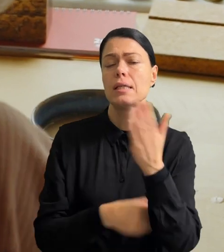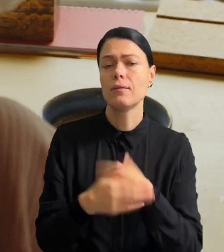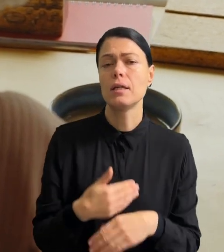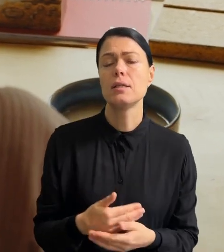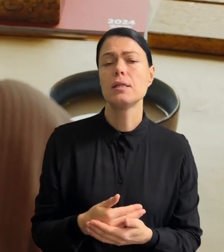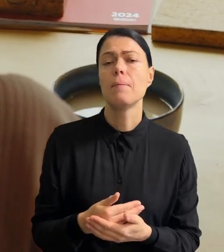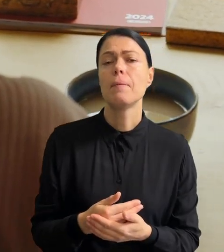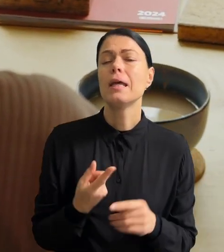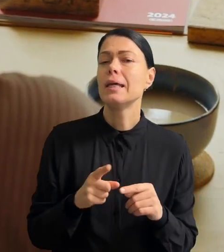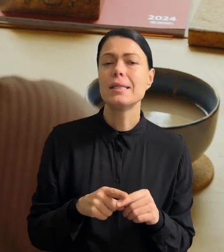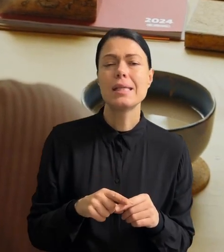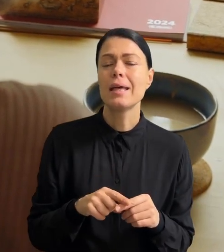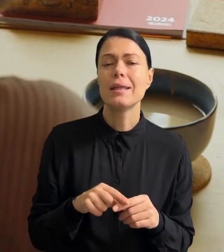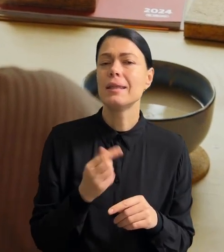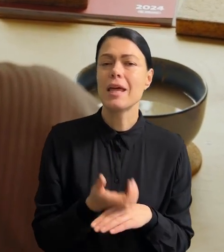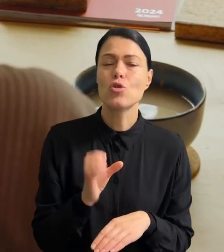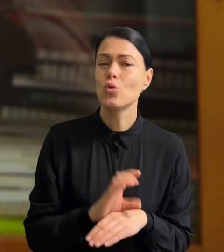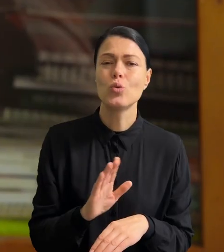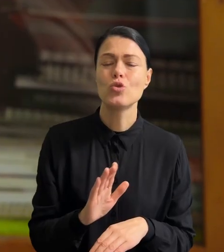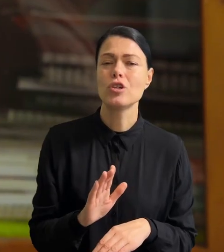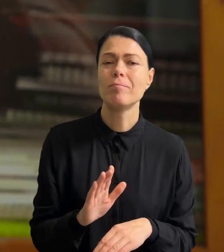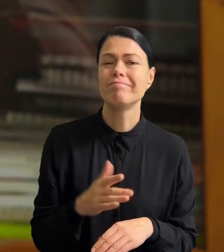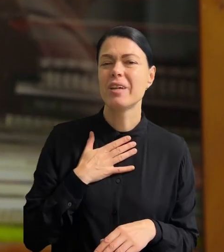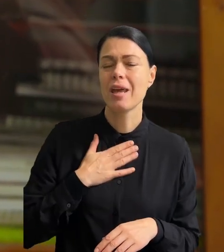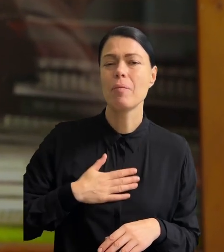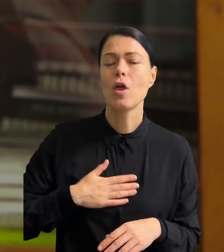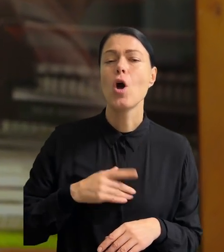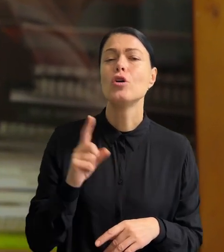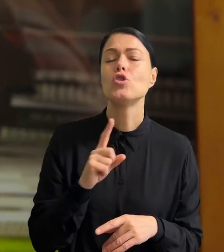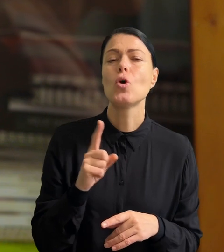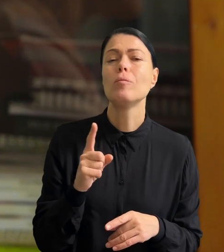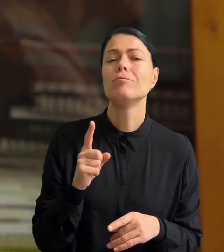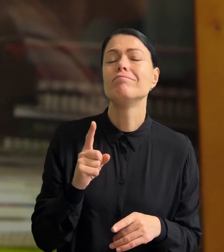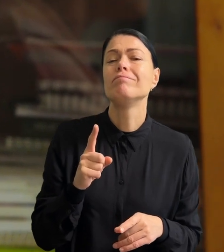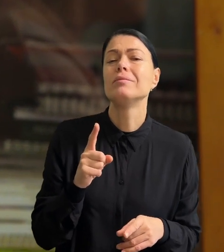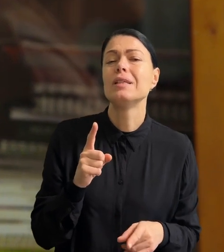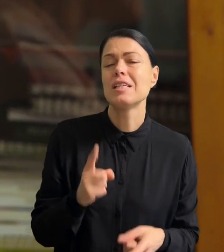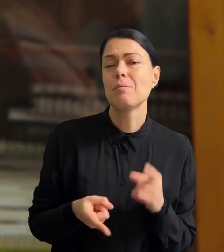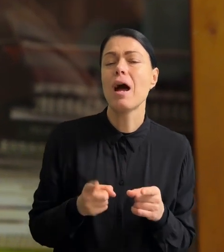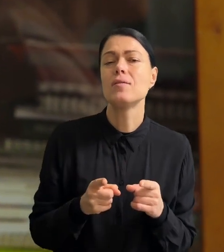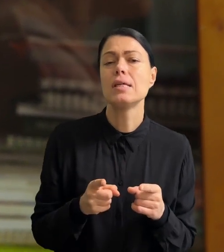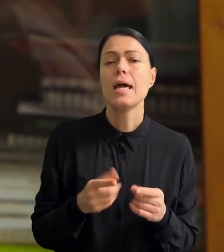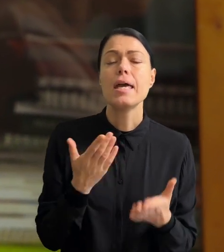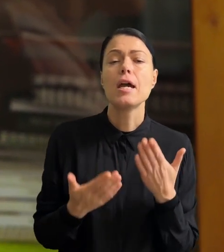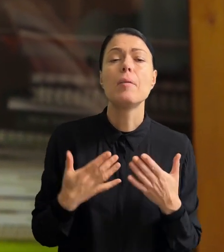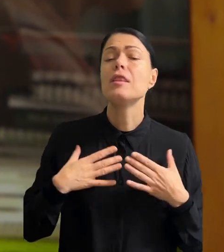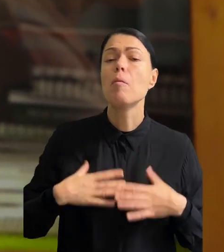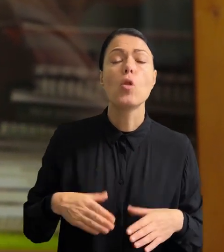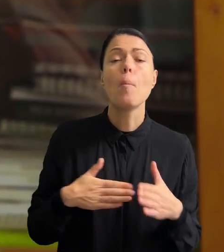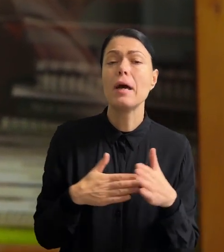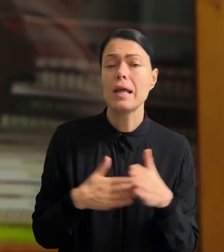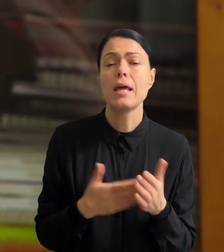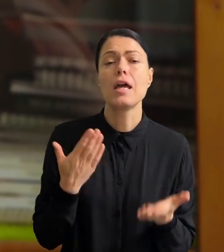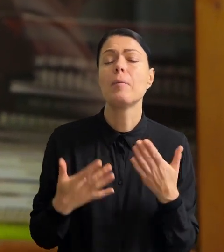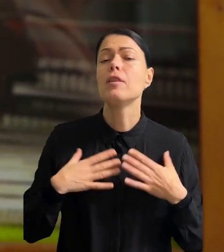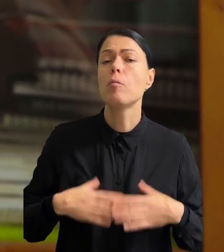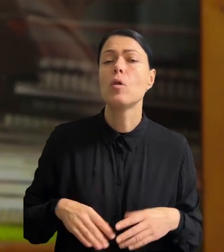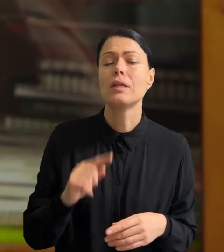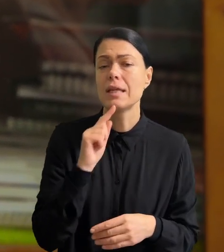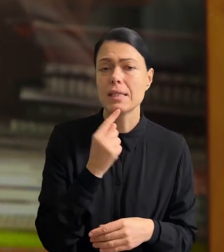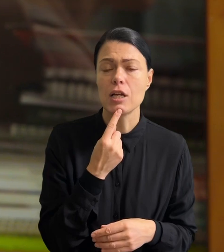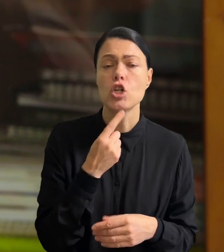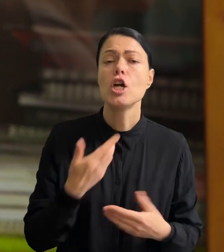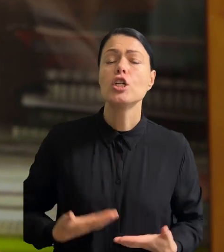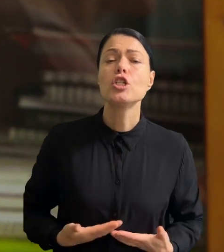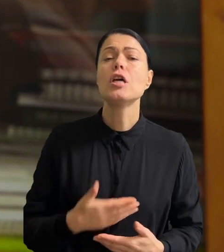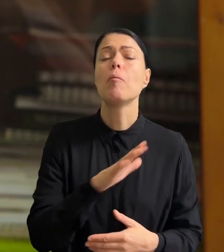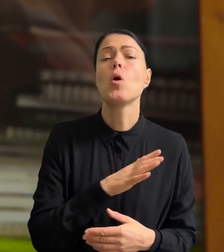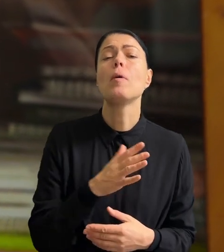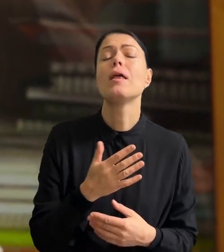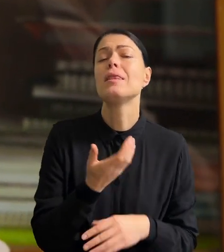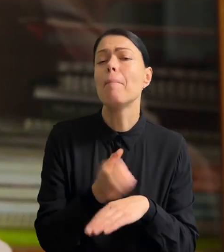And that’s not particularly pleasant. If there were no barriers, if there were no such difficulties, life would be much easier.